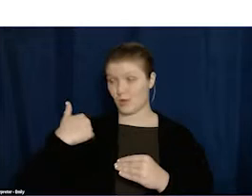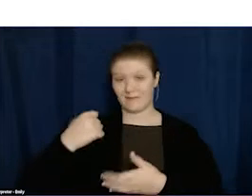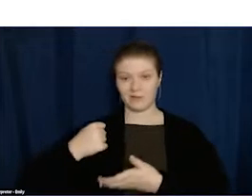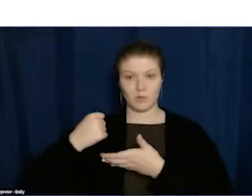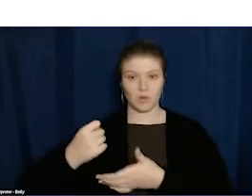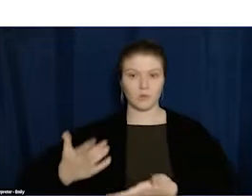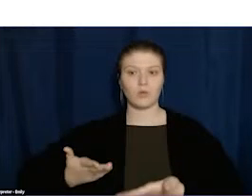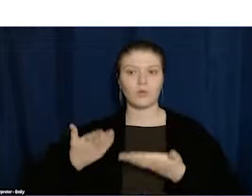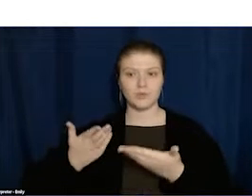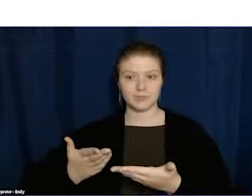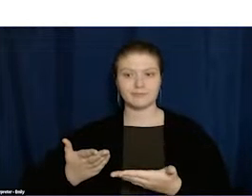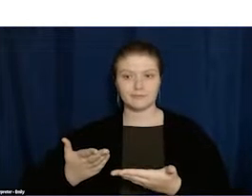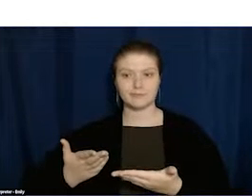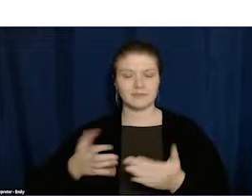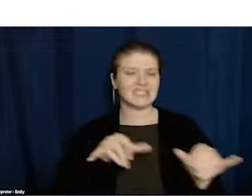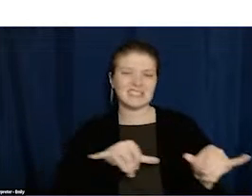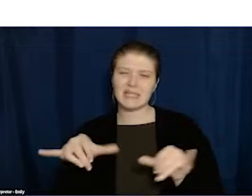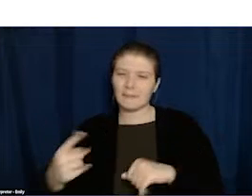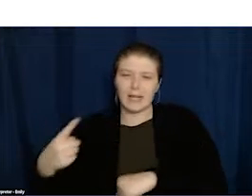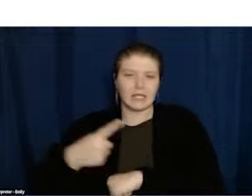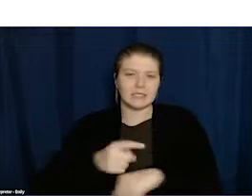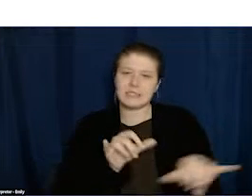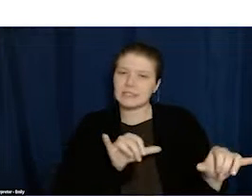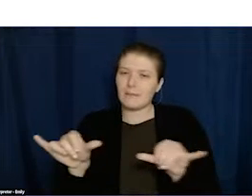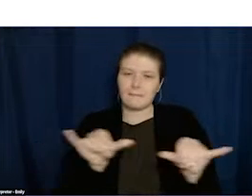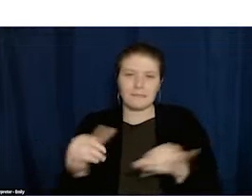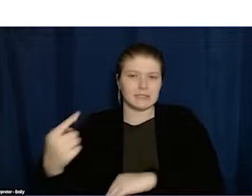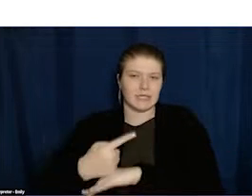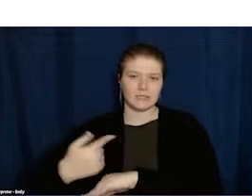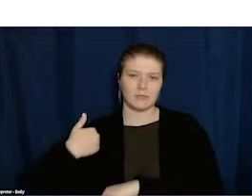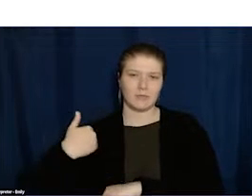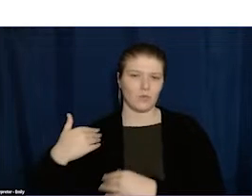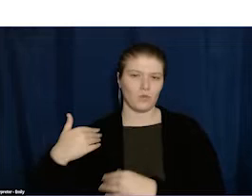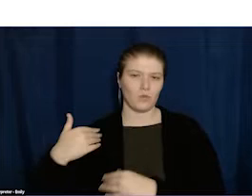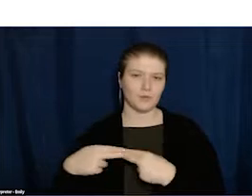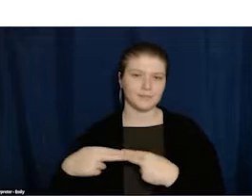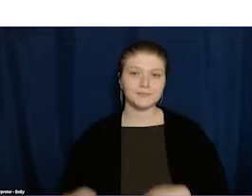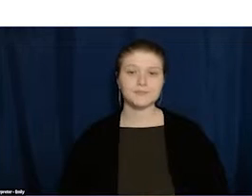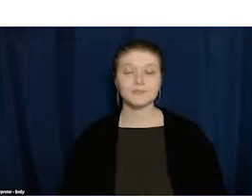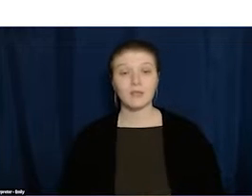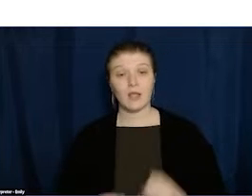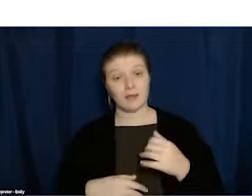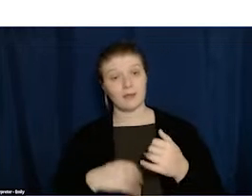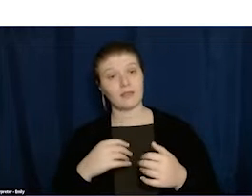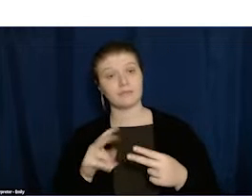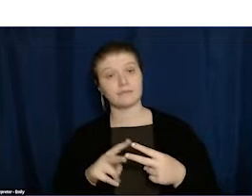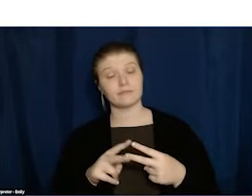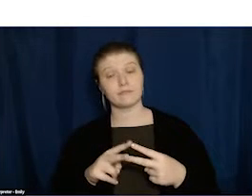It is the same dates, or very similar dates, to what you saw before. The last day to submit a supplemental funding request